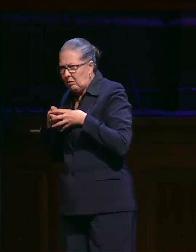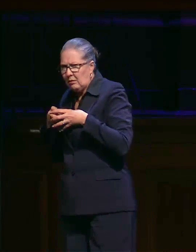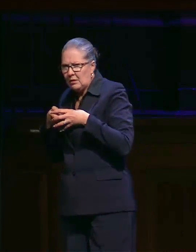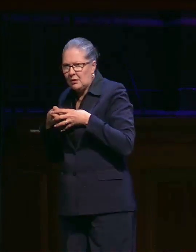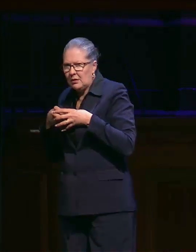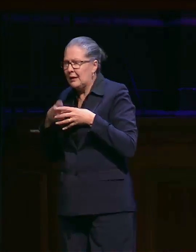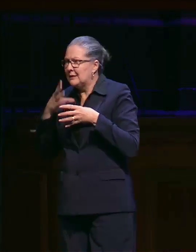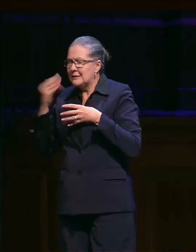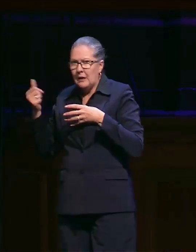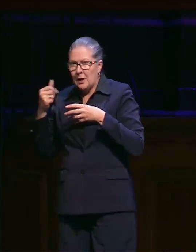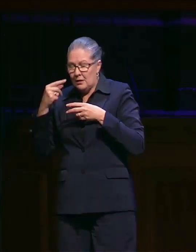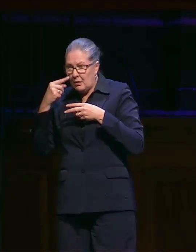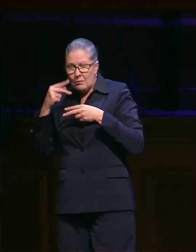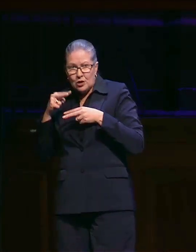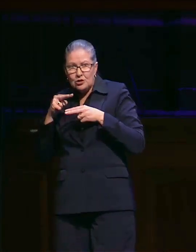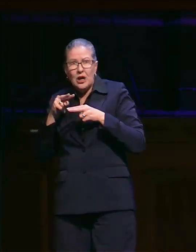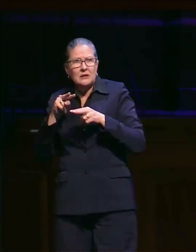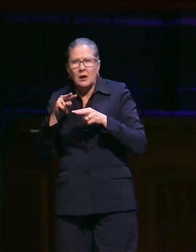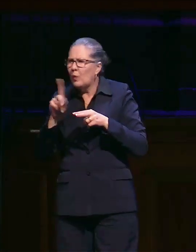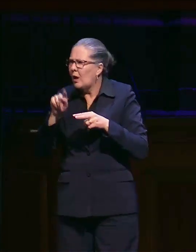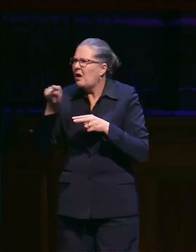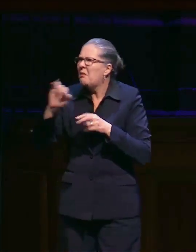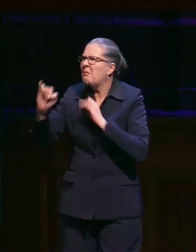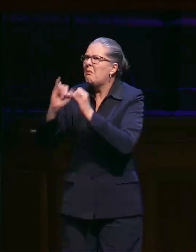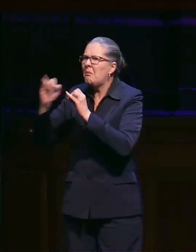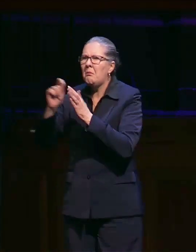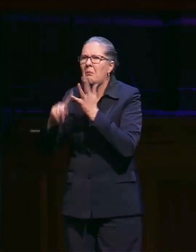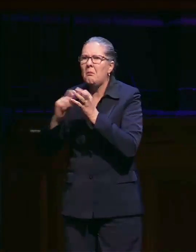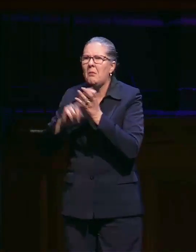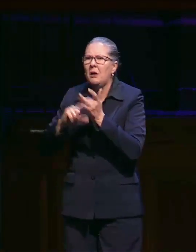the Independent Expert public service and the possibility of a mutually